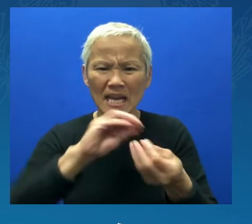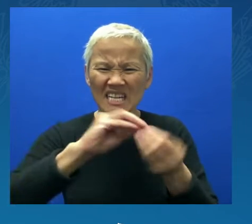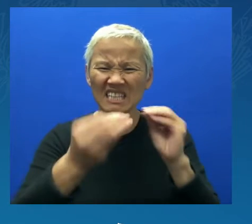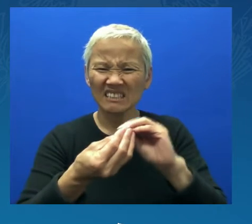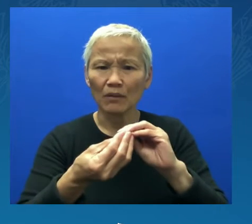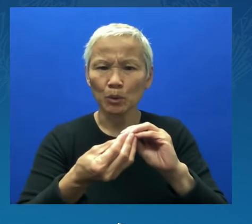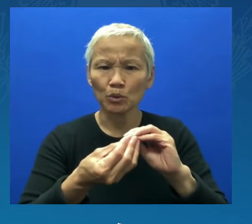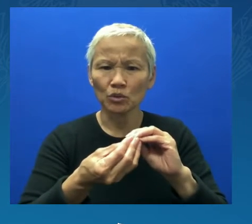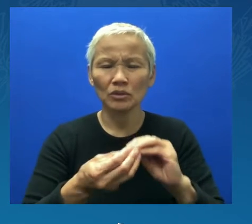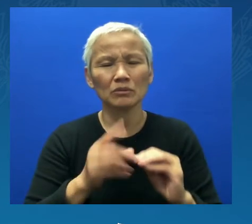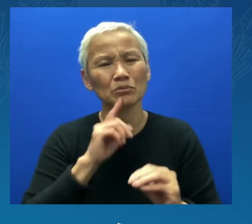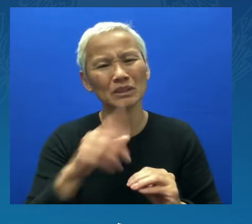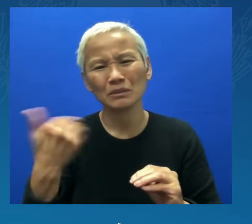Native women, rural women.